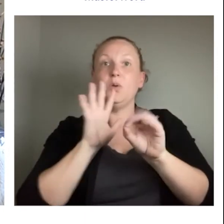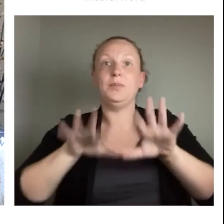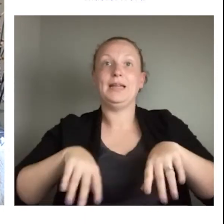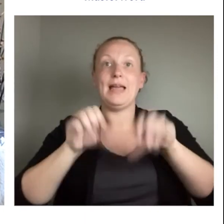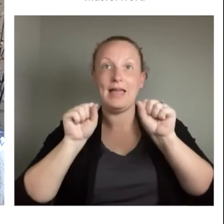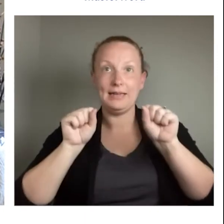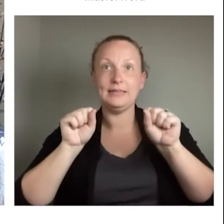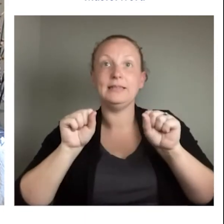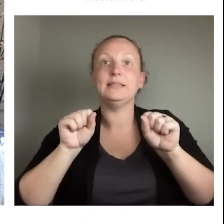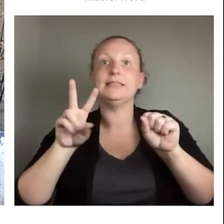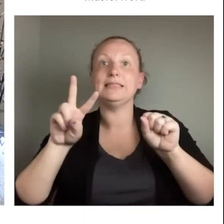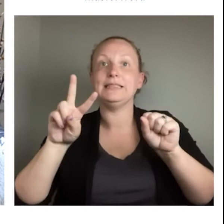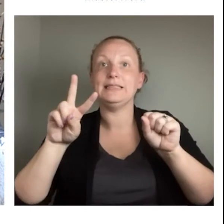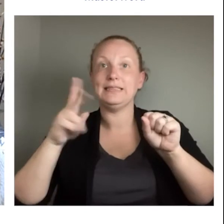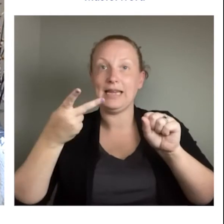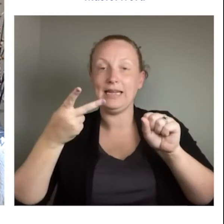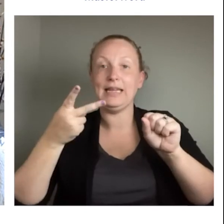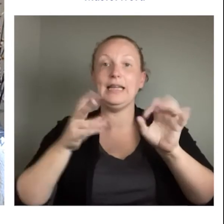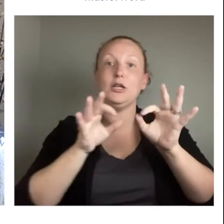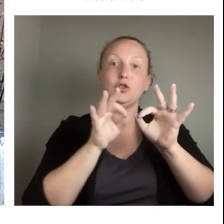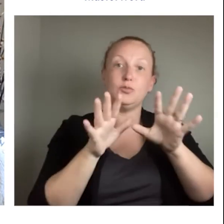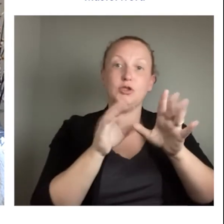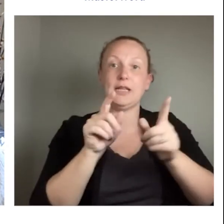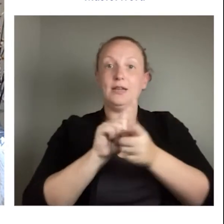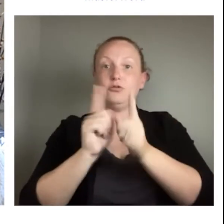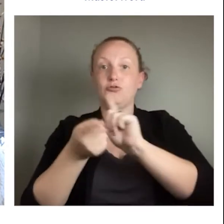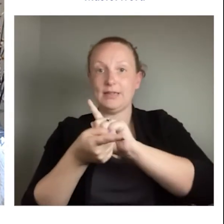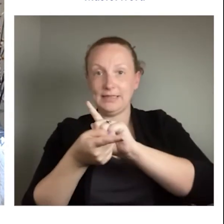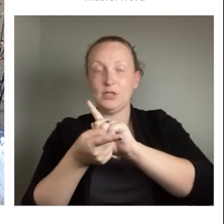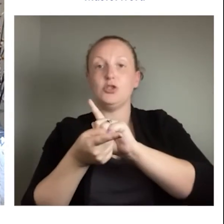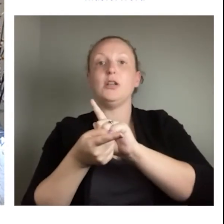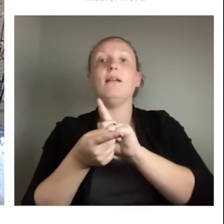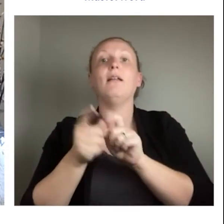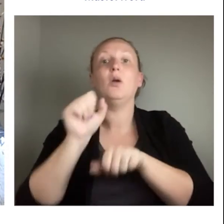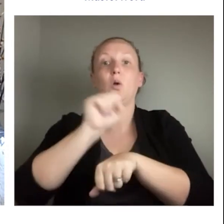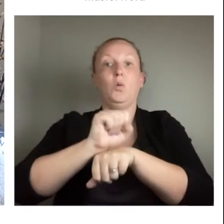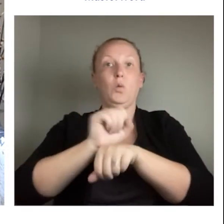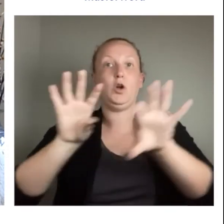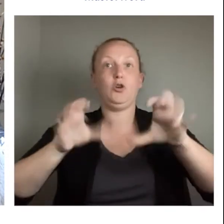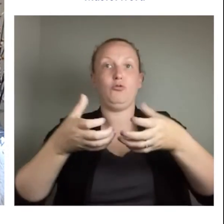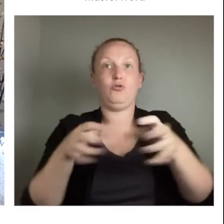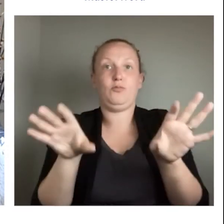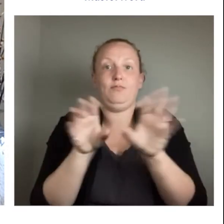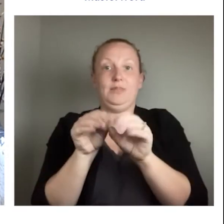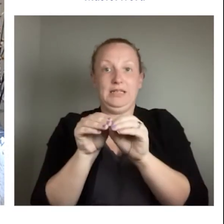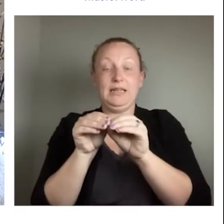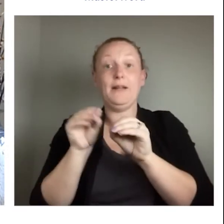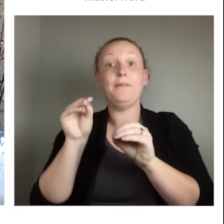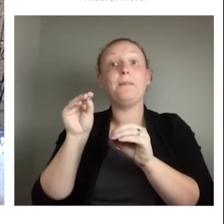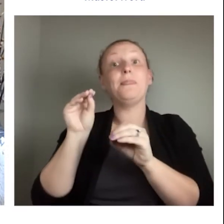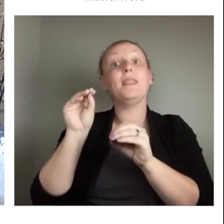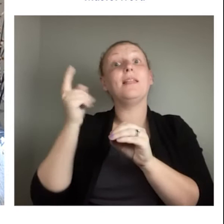and Translators in Educational Workgroup meeting. The first year was hosted at Orange County Department of IT conference and it was the